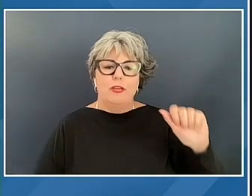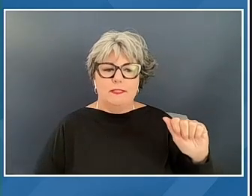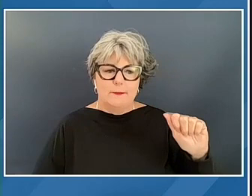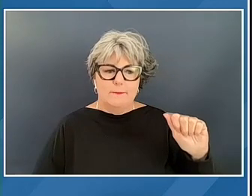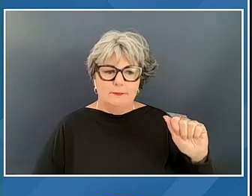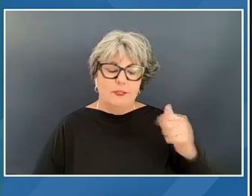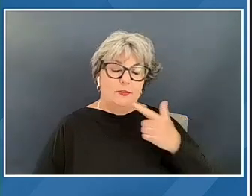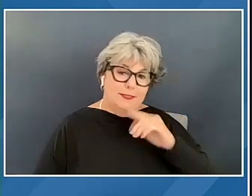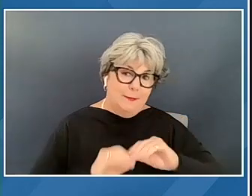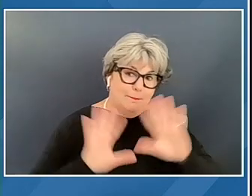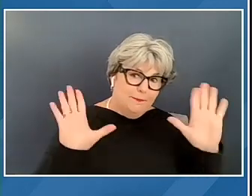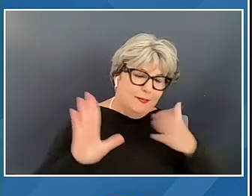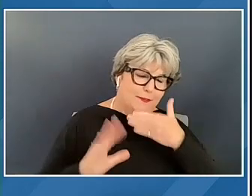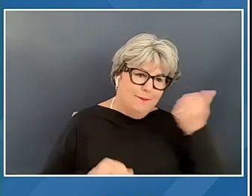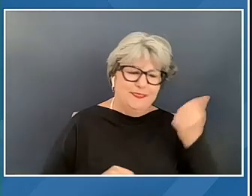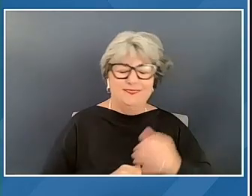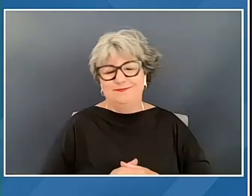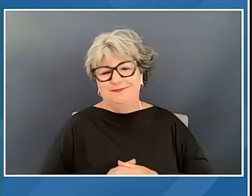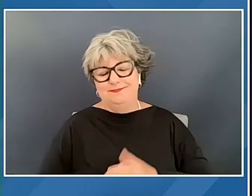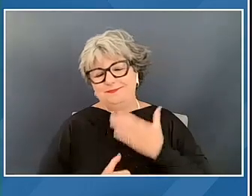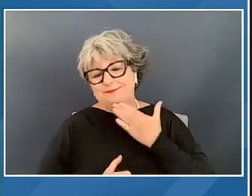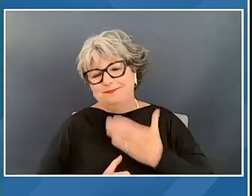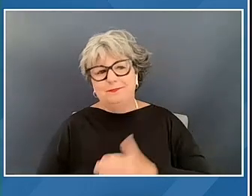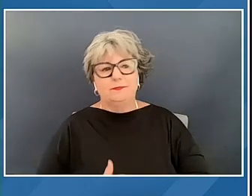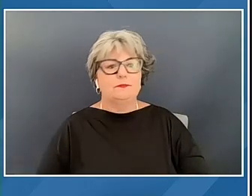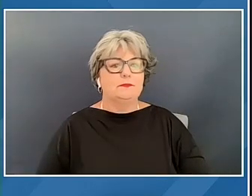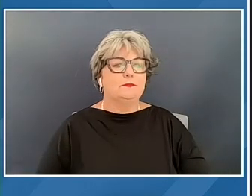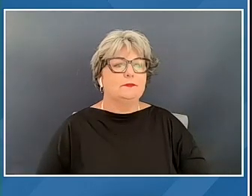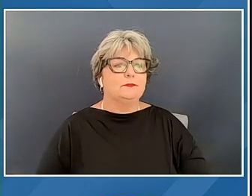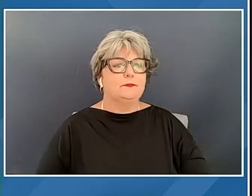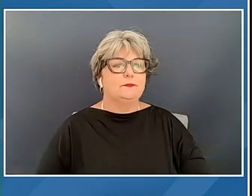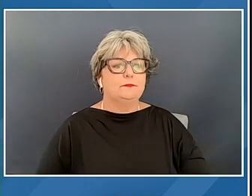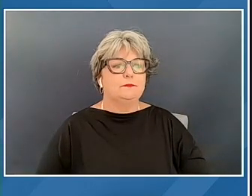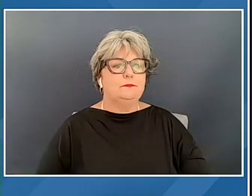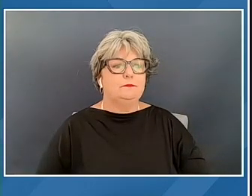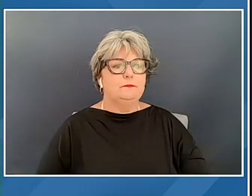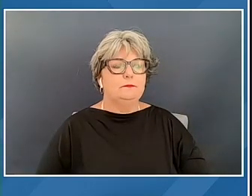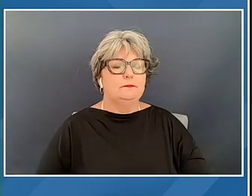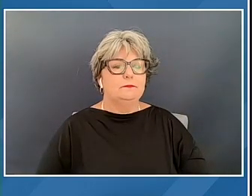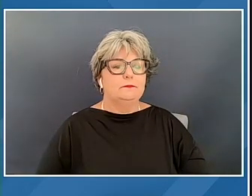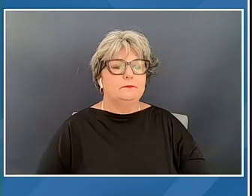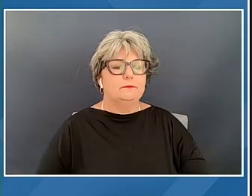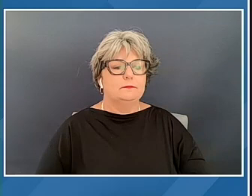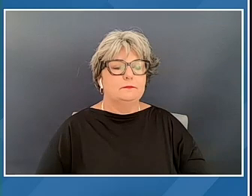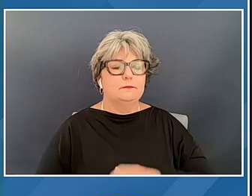did. Thank you. Okay. Thank you. Jessica. Alright.